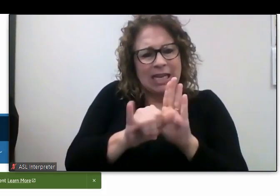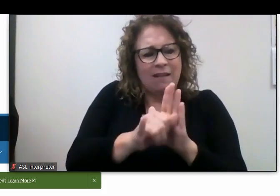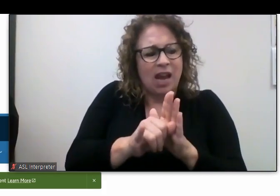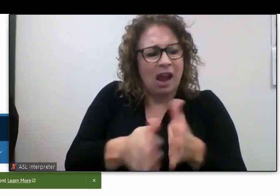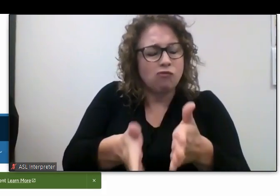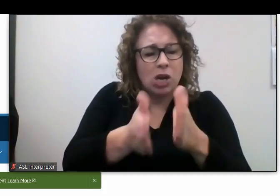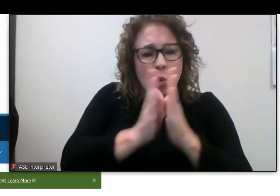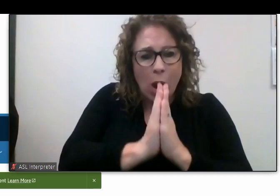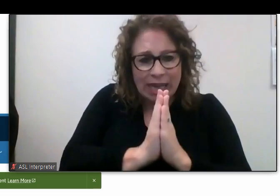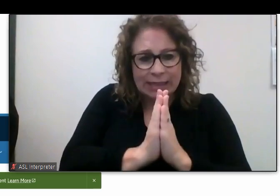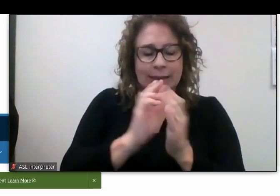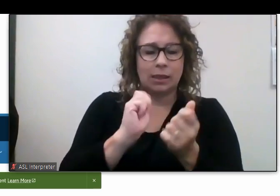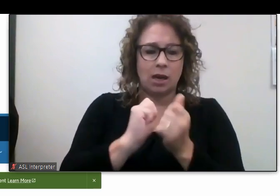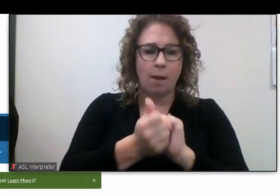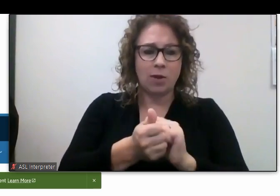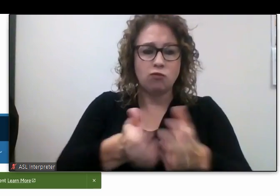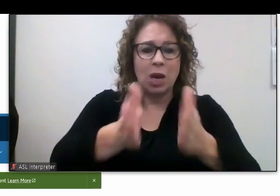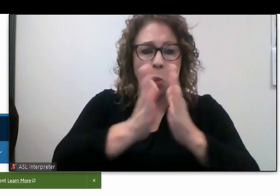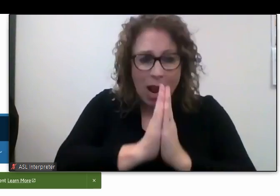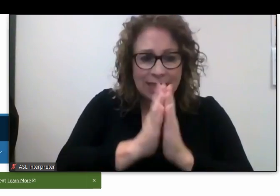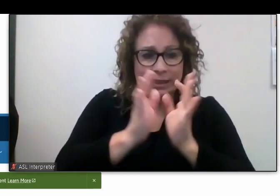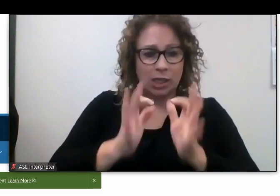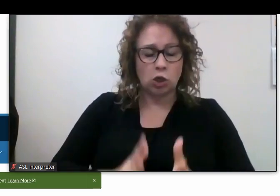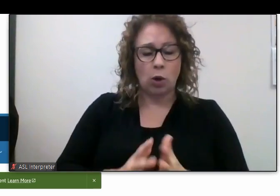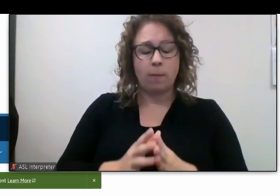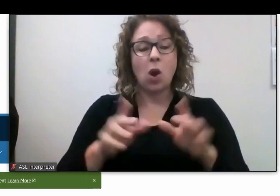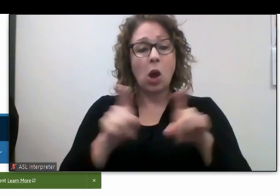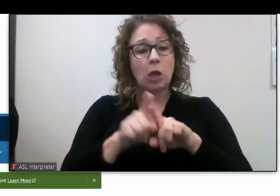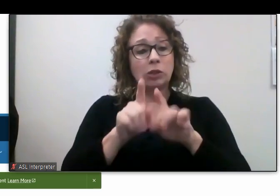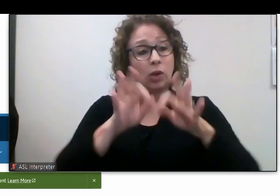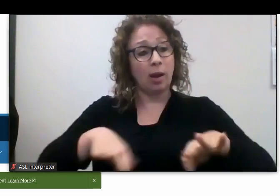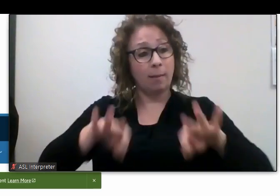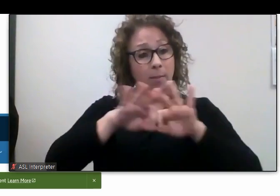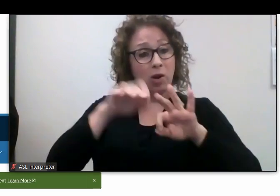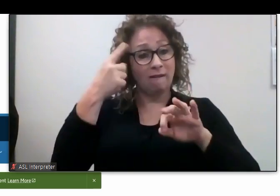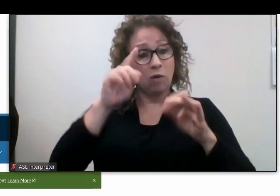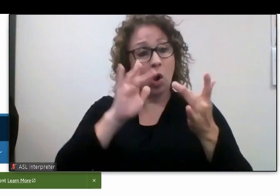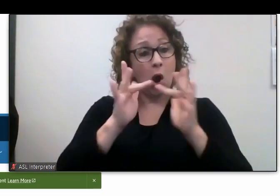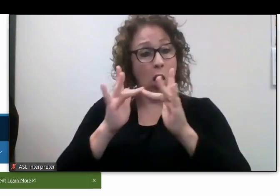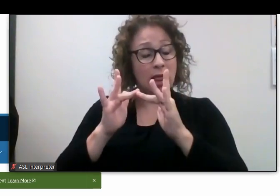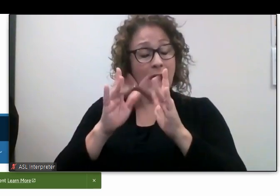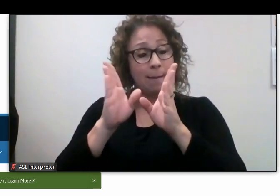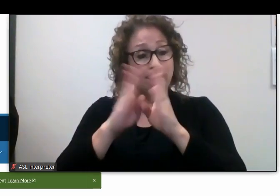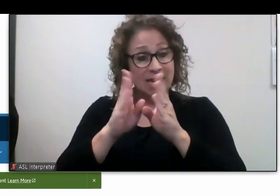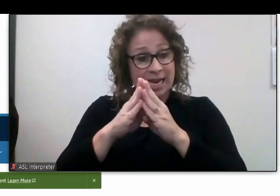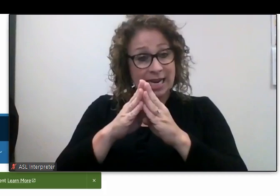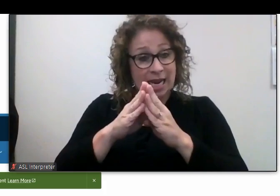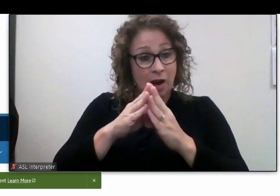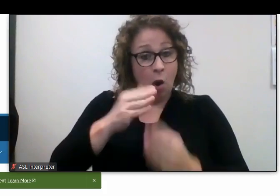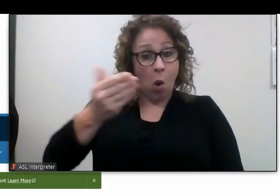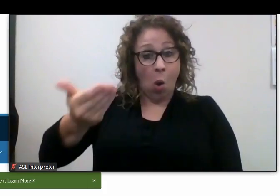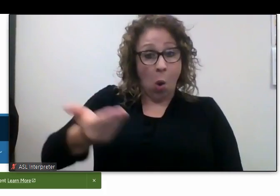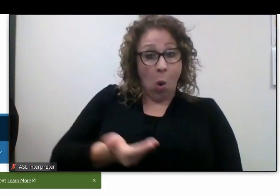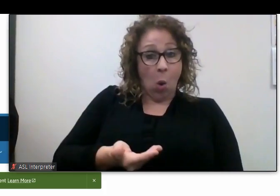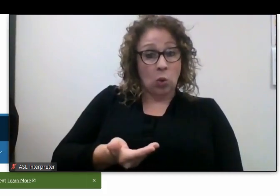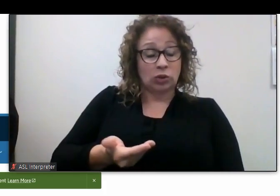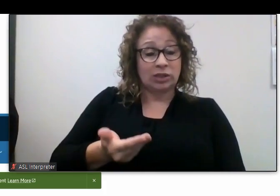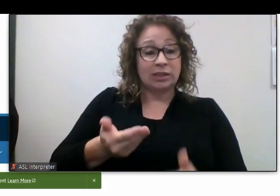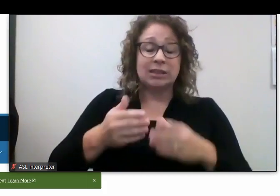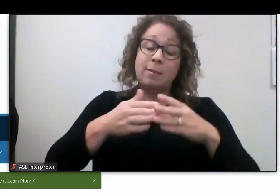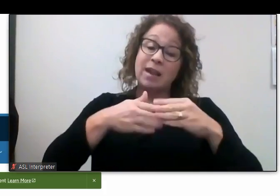It is also important for the online meeting hosts to be flexible and accommodating